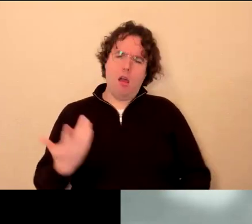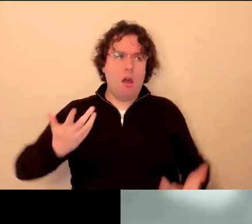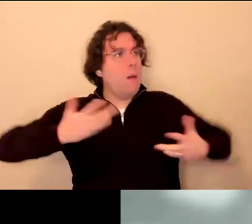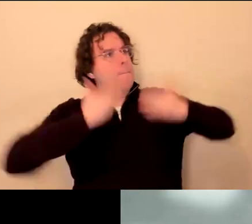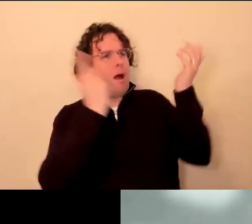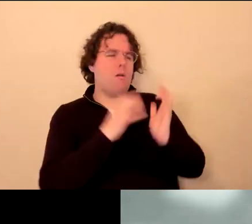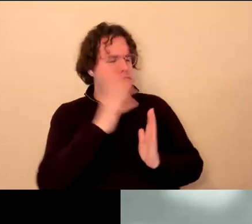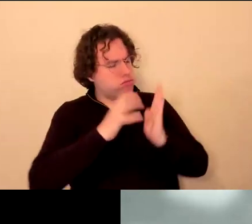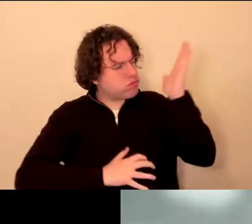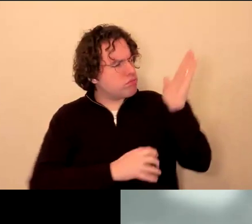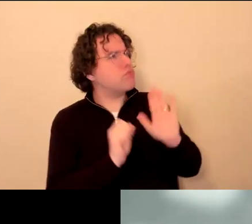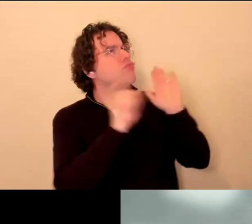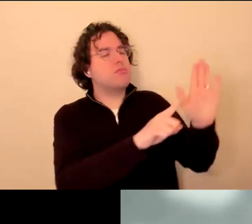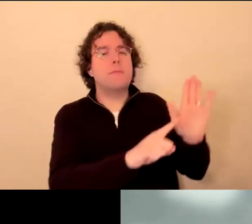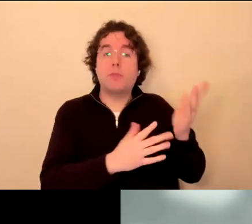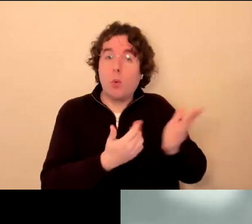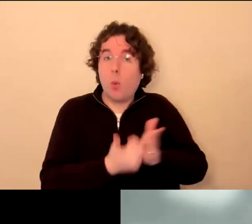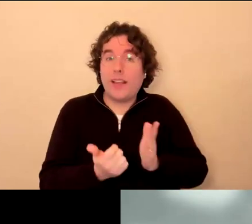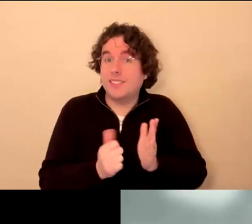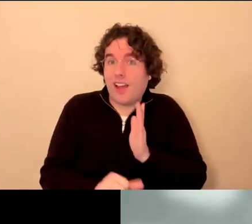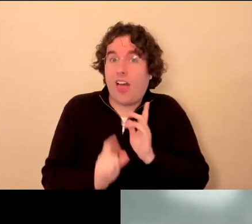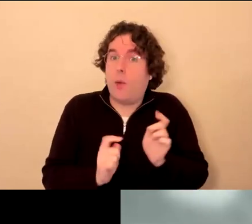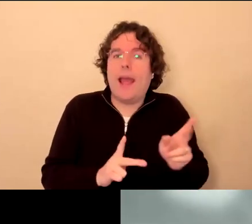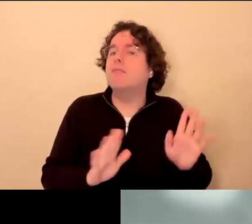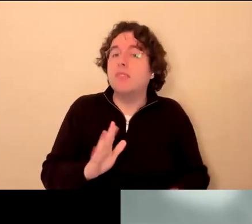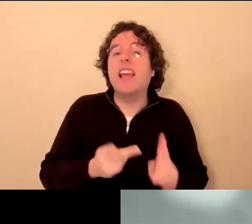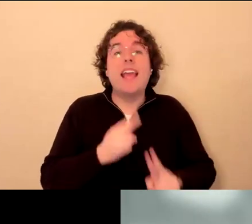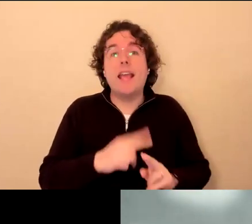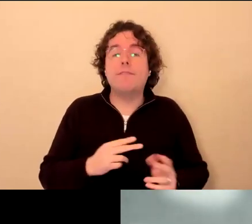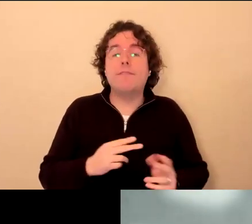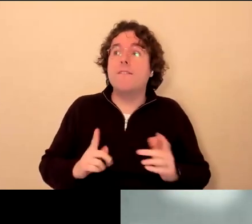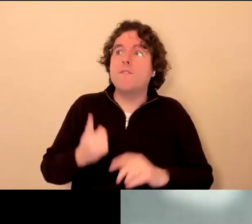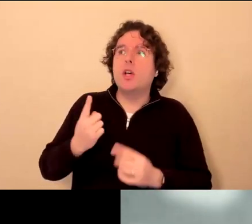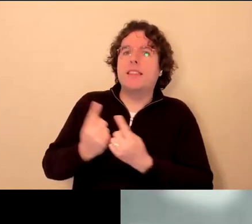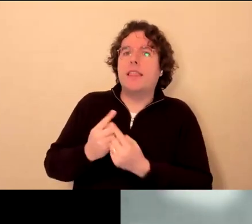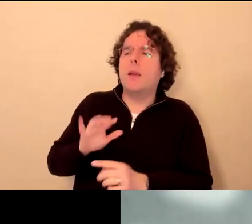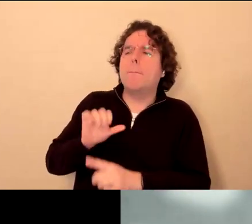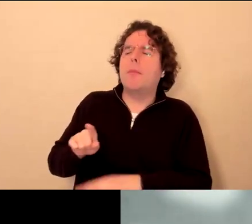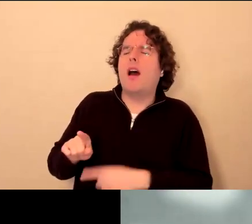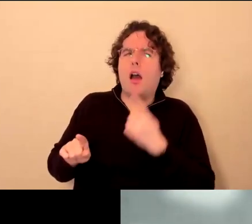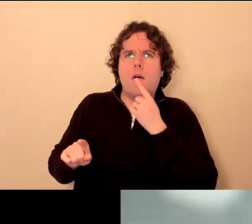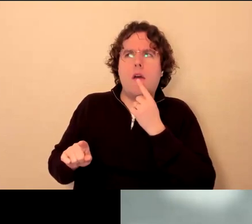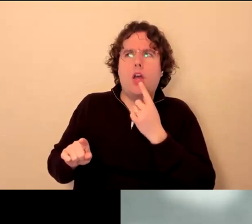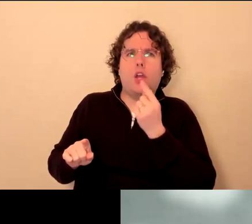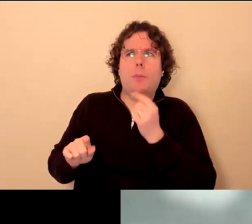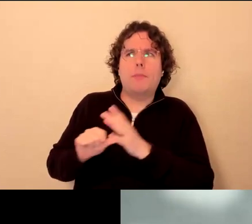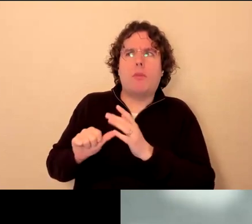to come at them early, where you first get the problem, you think, "Oh, that could be a problem." The polite email first or just pointing it out saying, "Look,